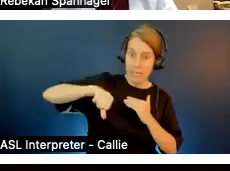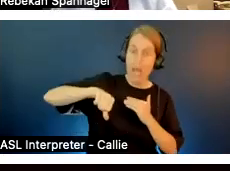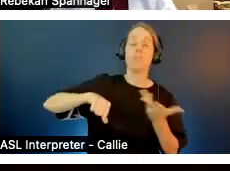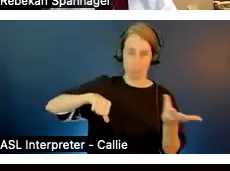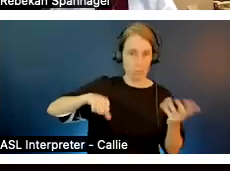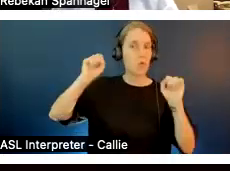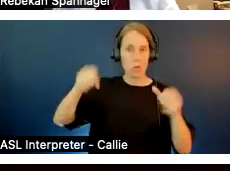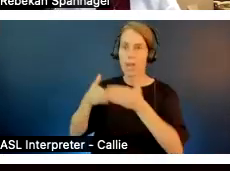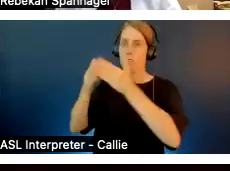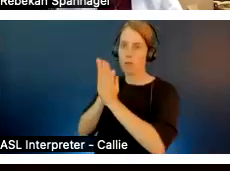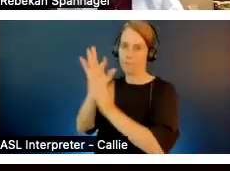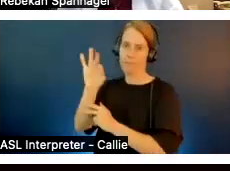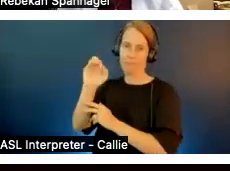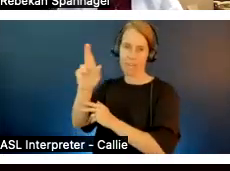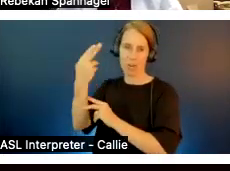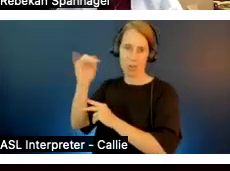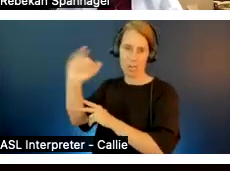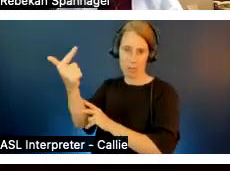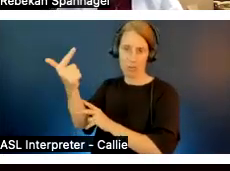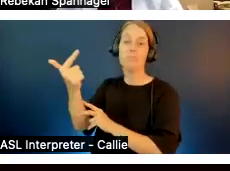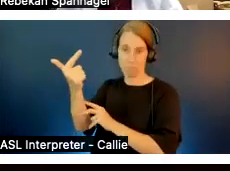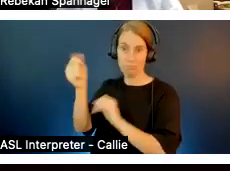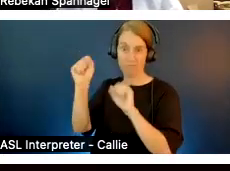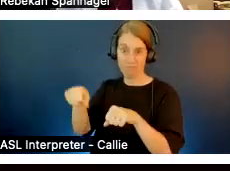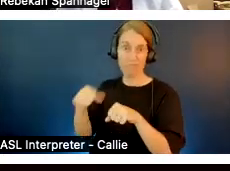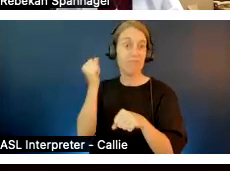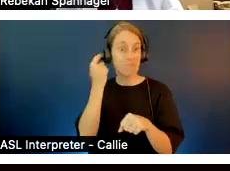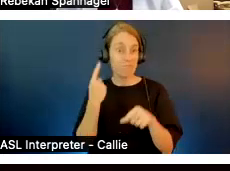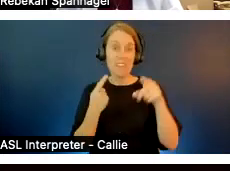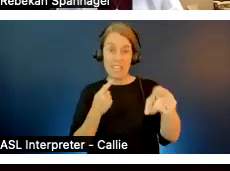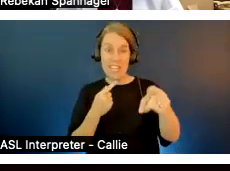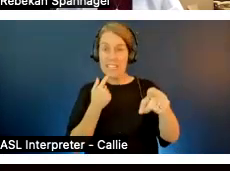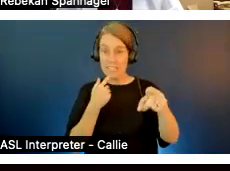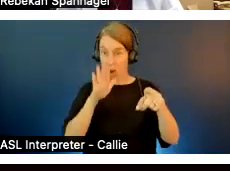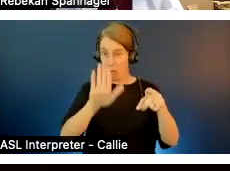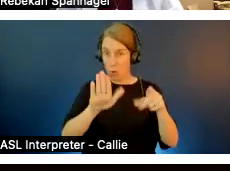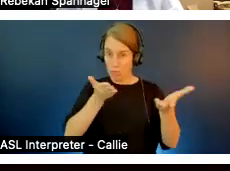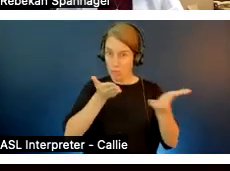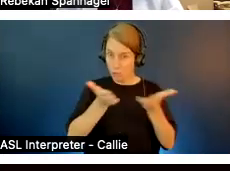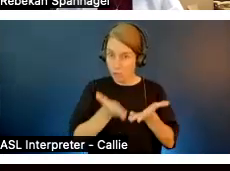to receive services with reasonable promptness um so that's basically saying that services